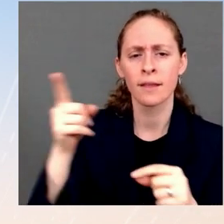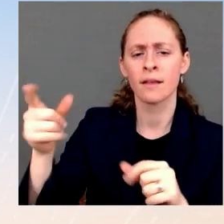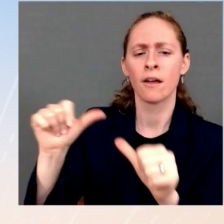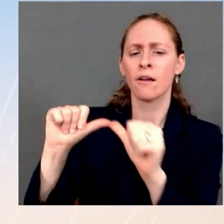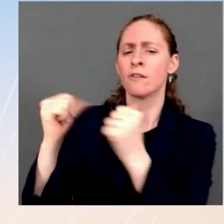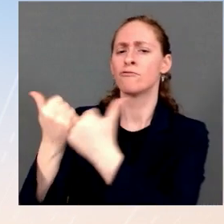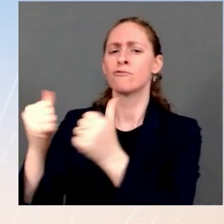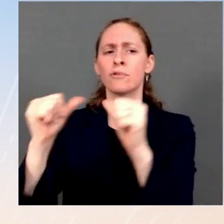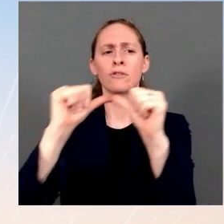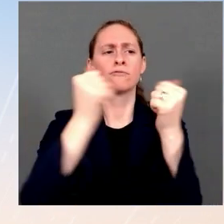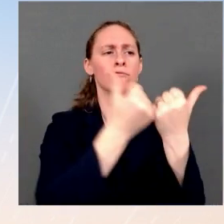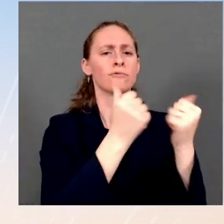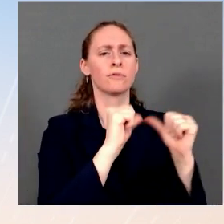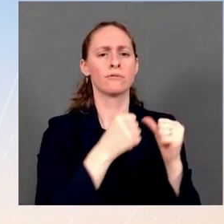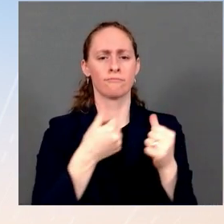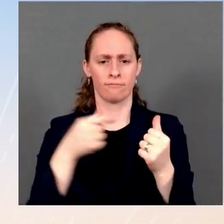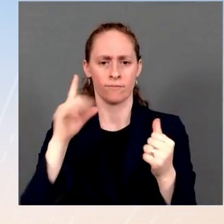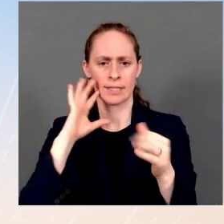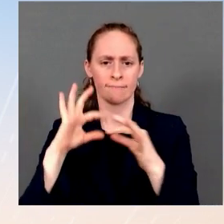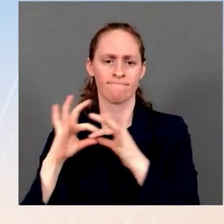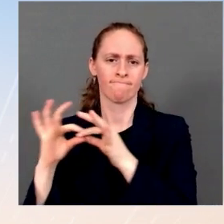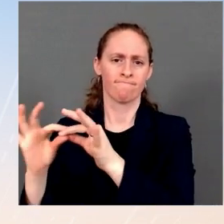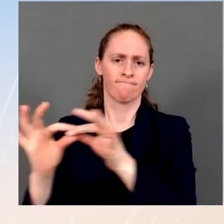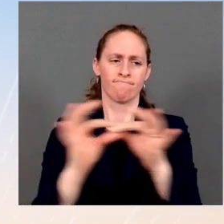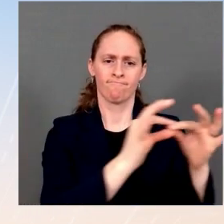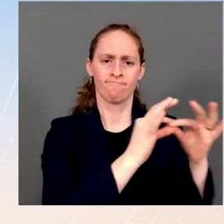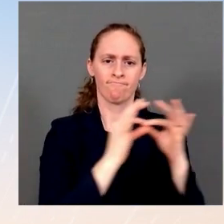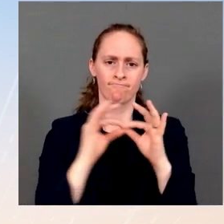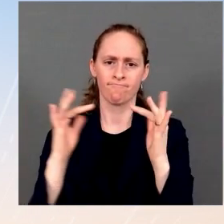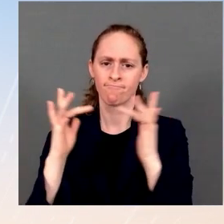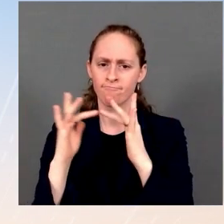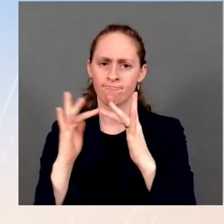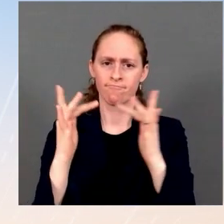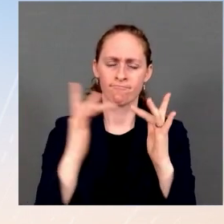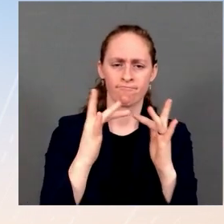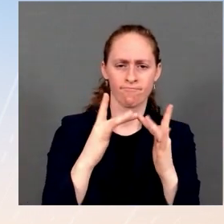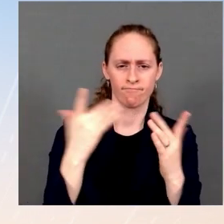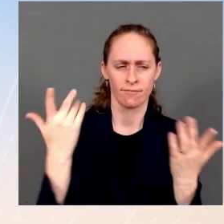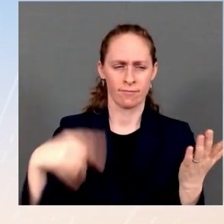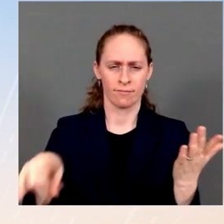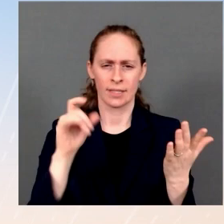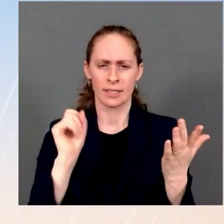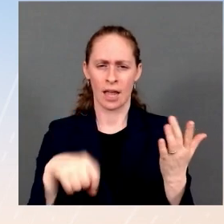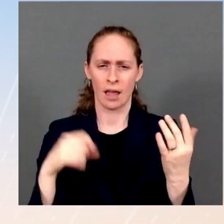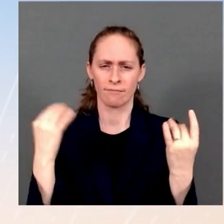focused on lead remediation in schools and childcare centers. We've got the CDC working overtime